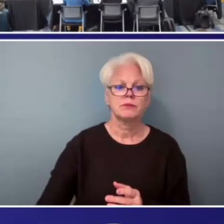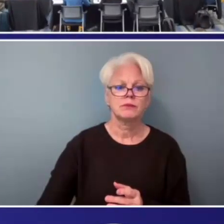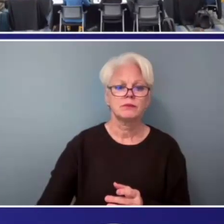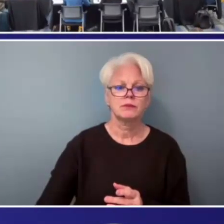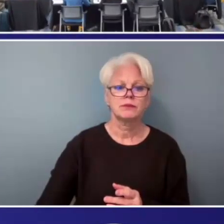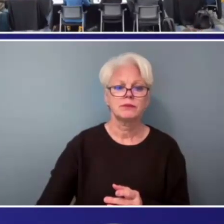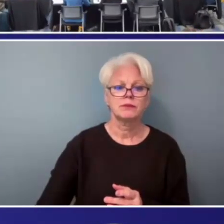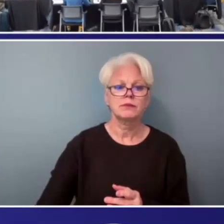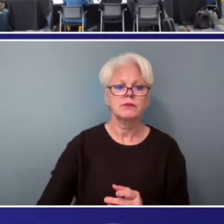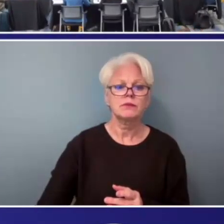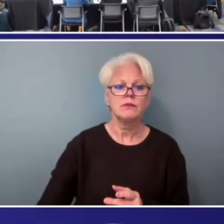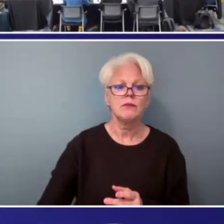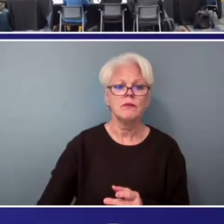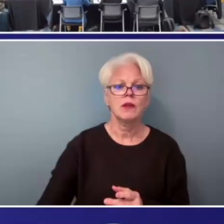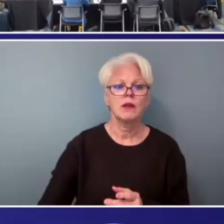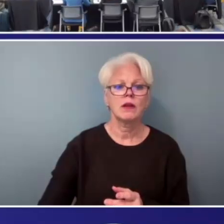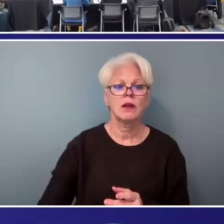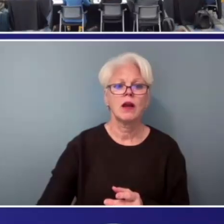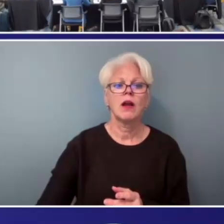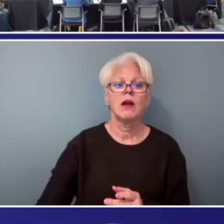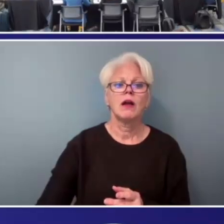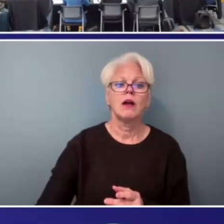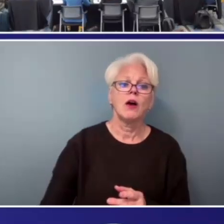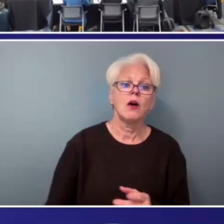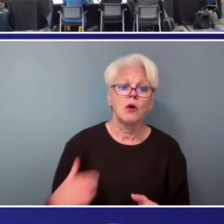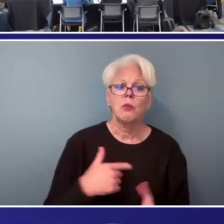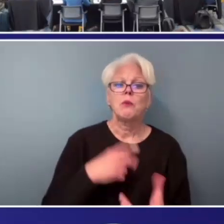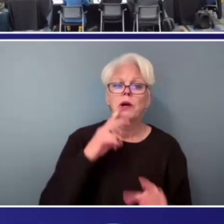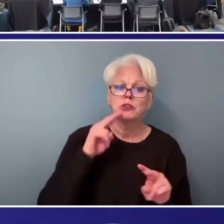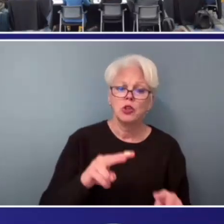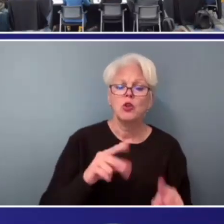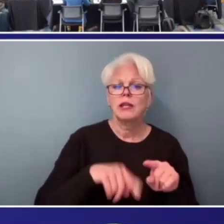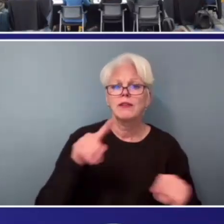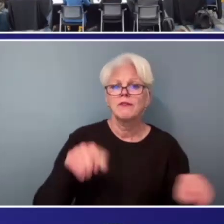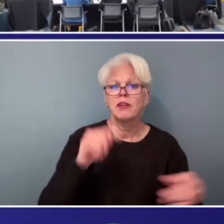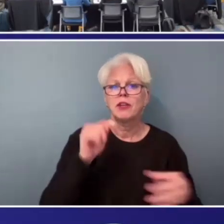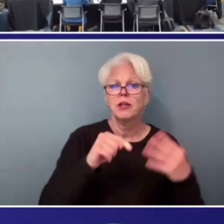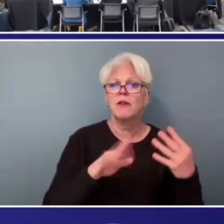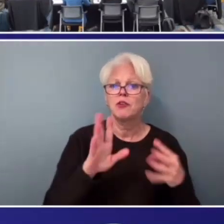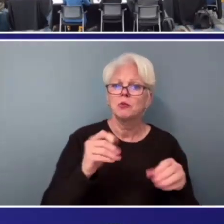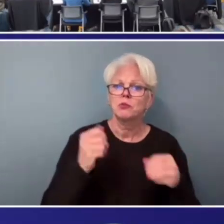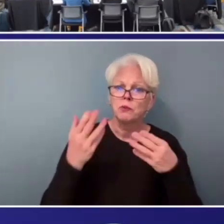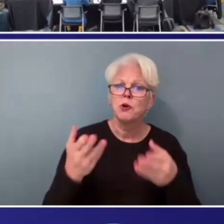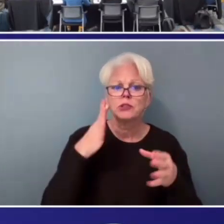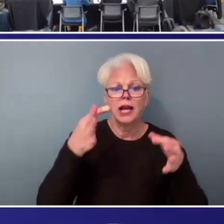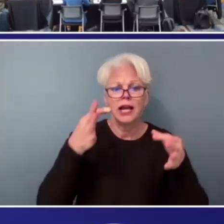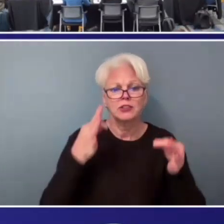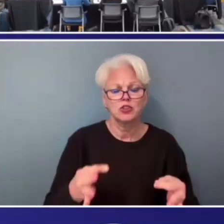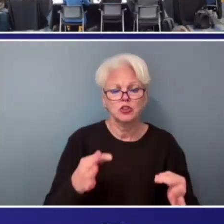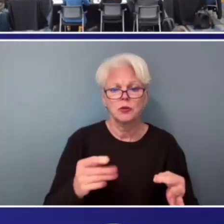elements in your proposal and determine the viability of, of some of those elements as